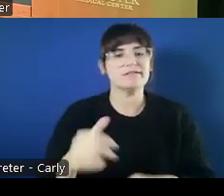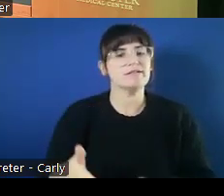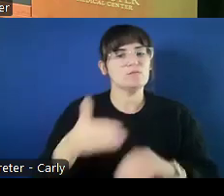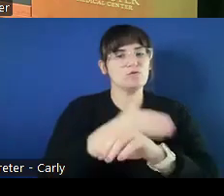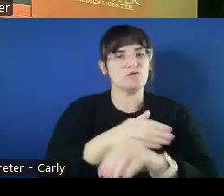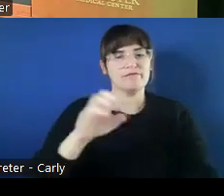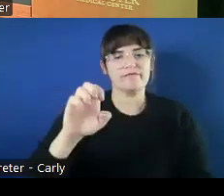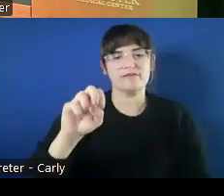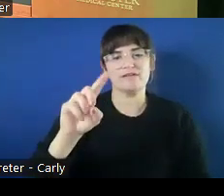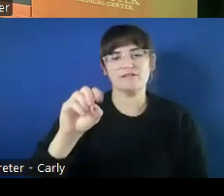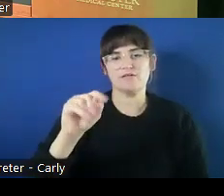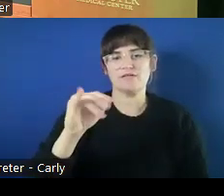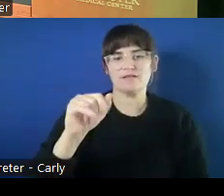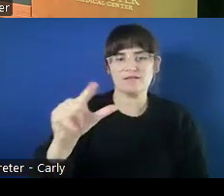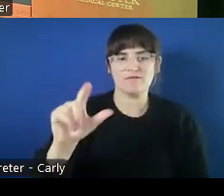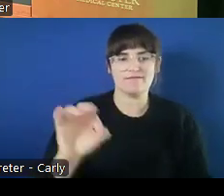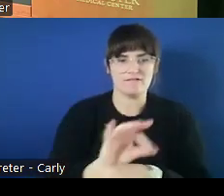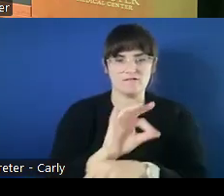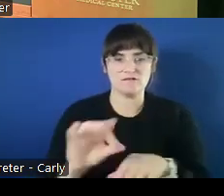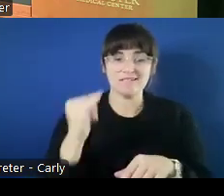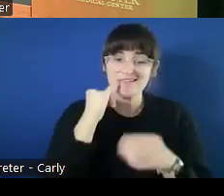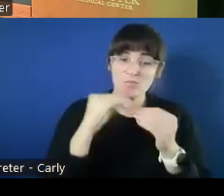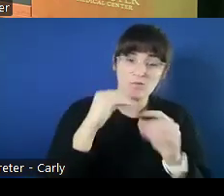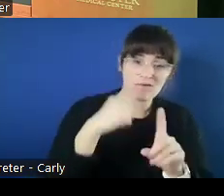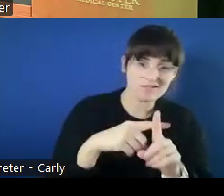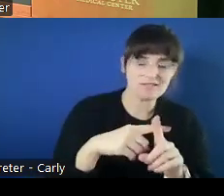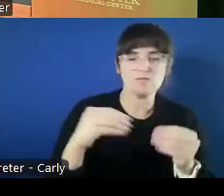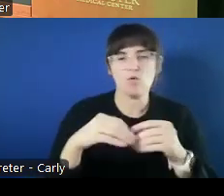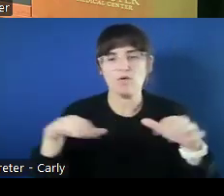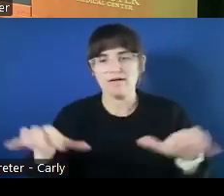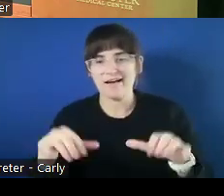more fruits and vegetables they're more likely to be physically active uh they're more likely